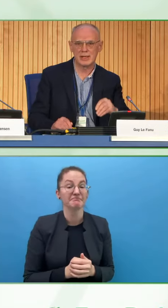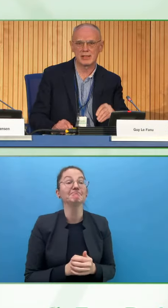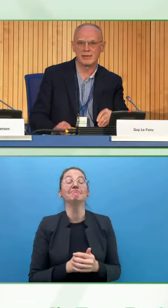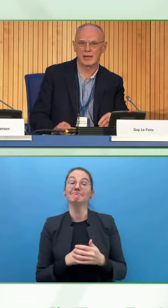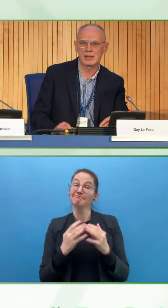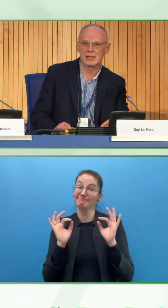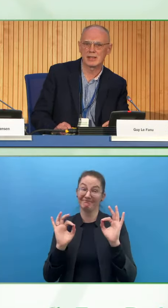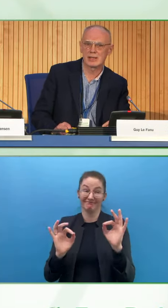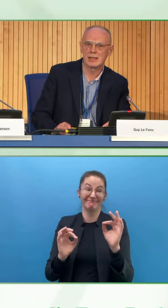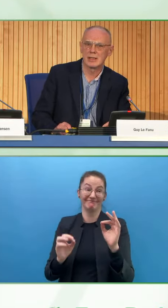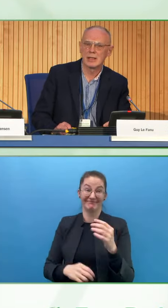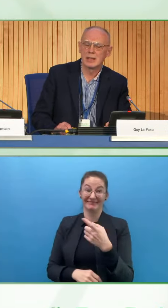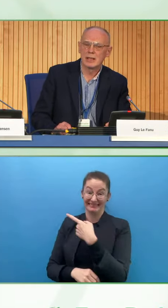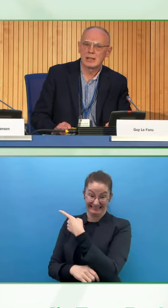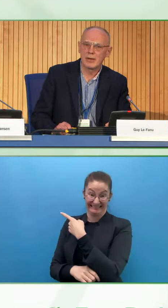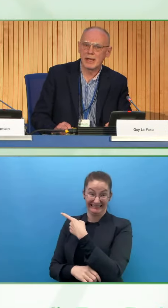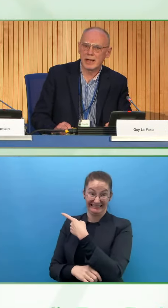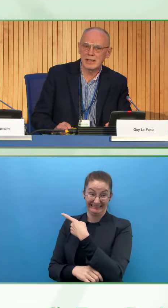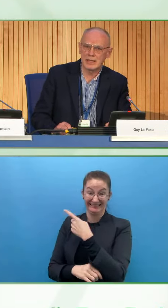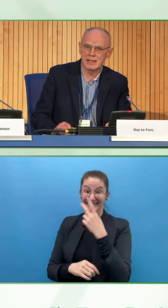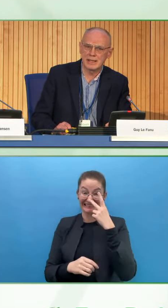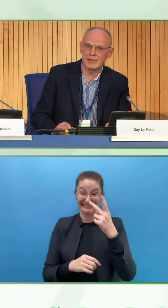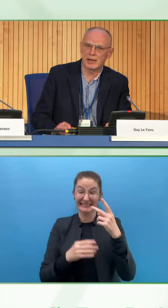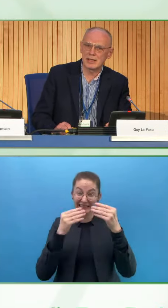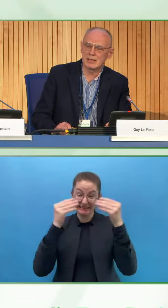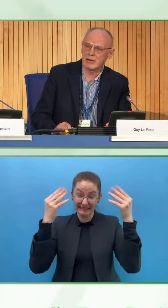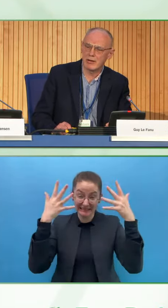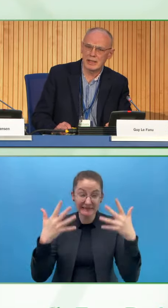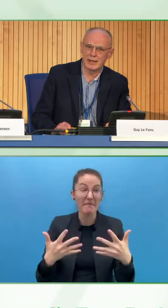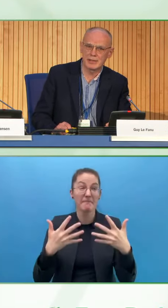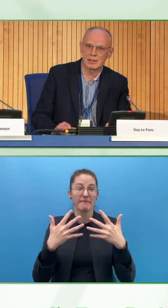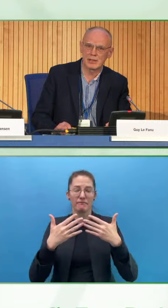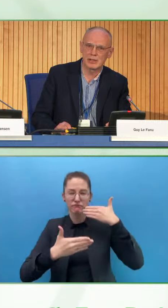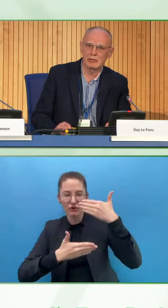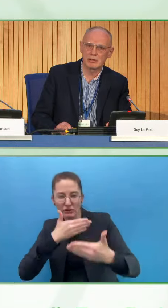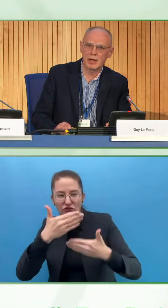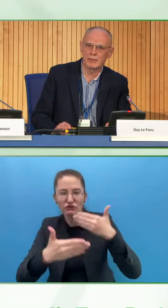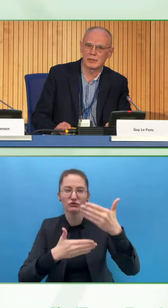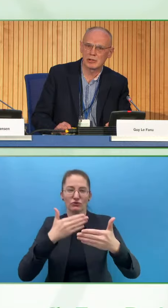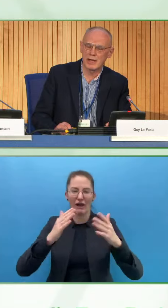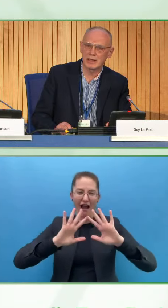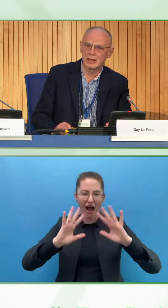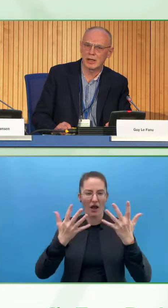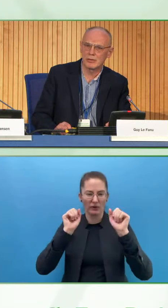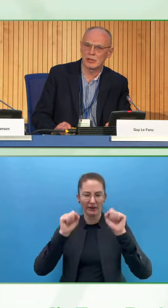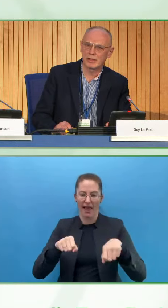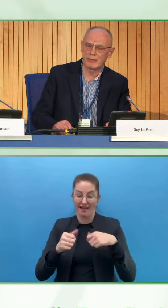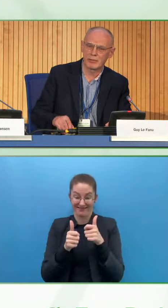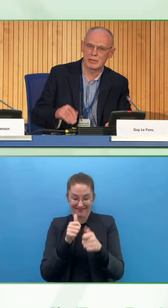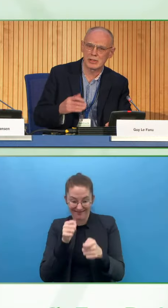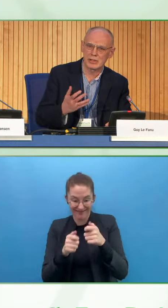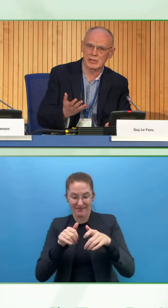these devices. So the ICT devices are only given to the children after training and coaching, for instance